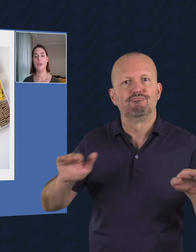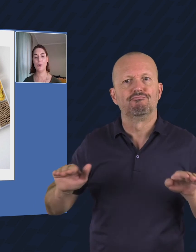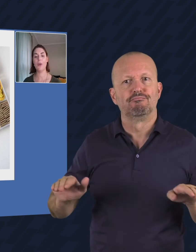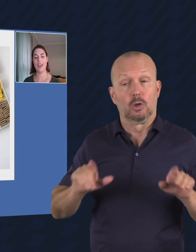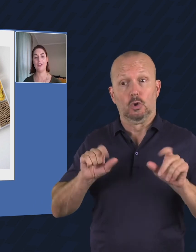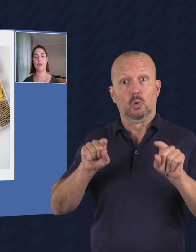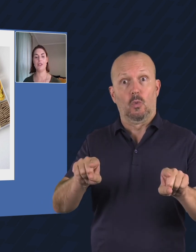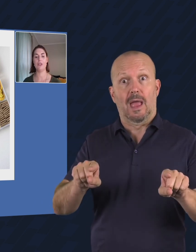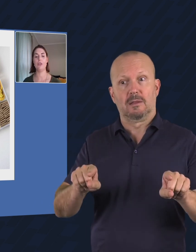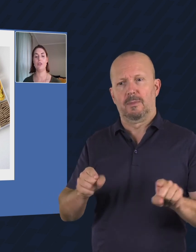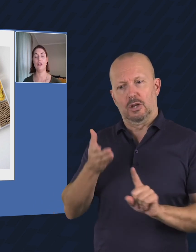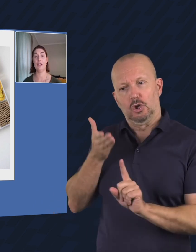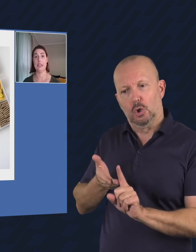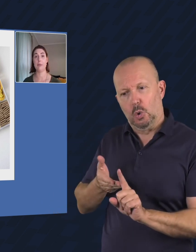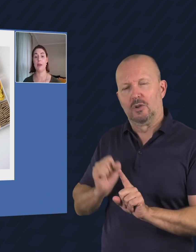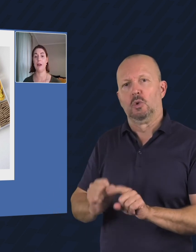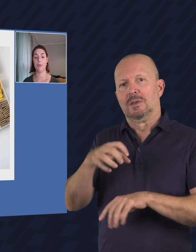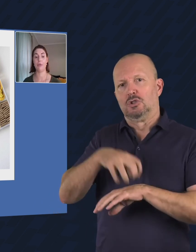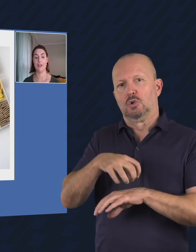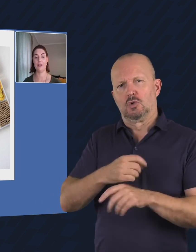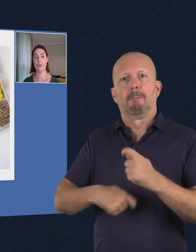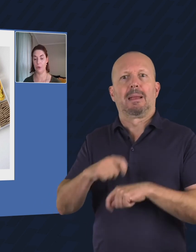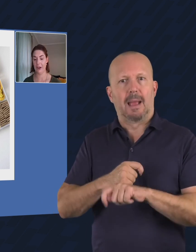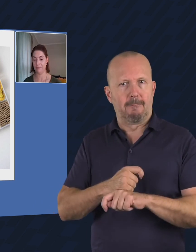you and your institution in a sense become the real story.